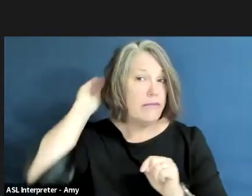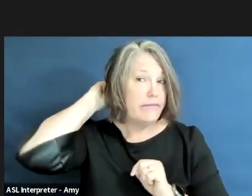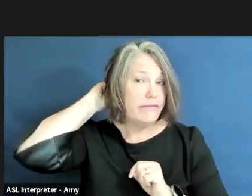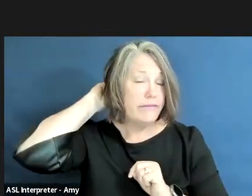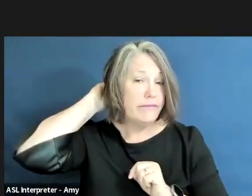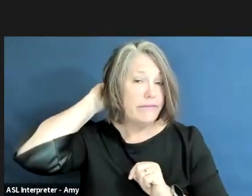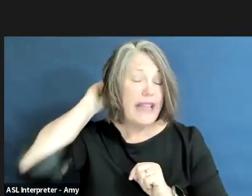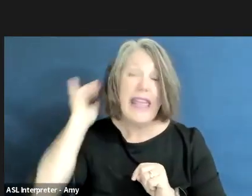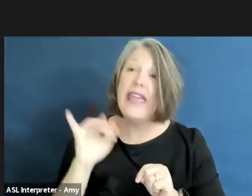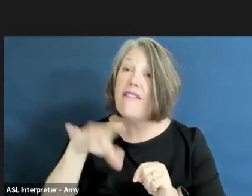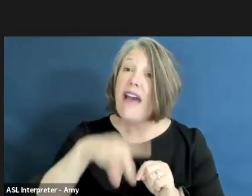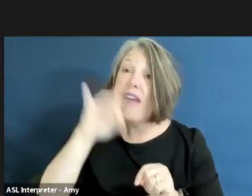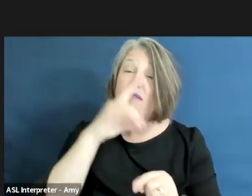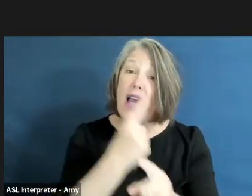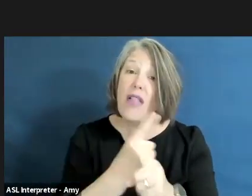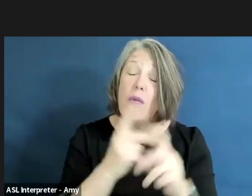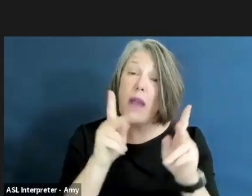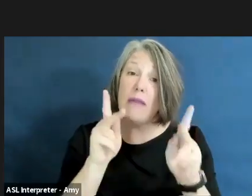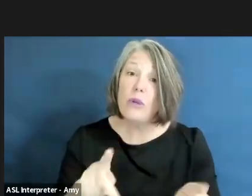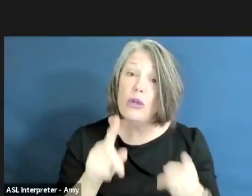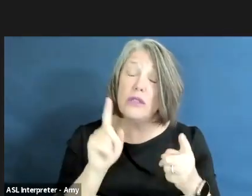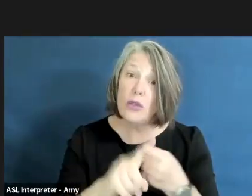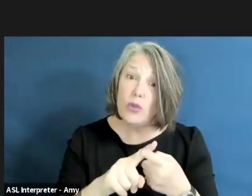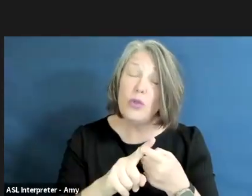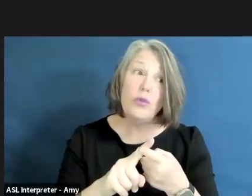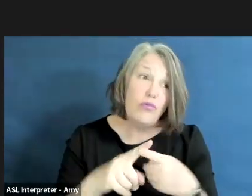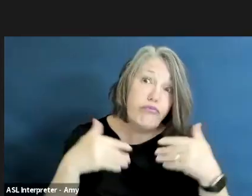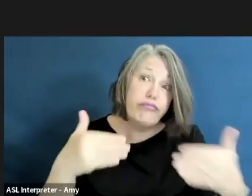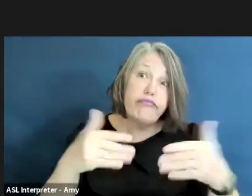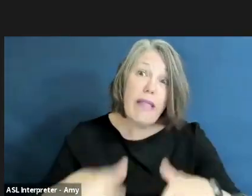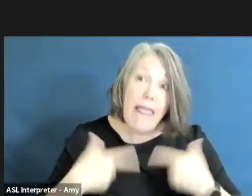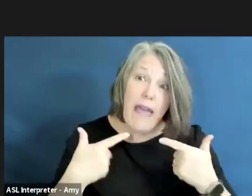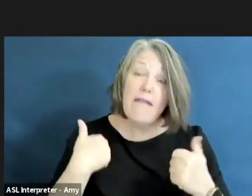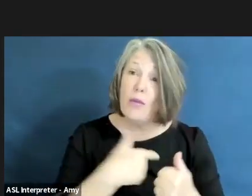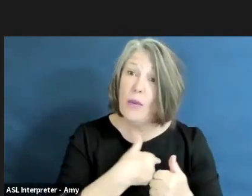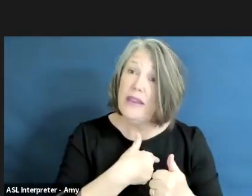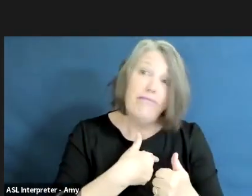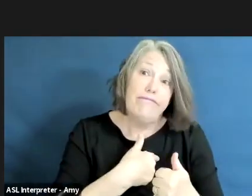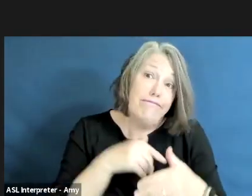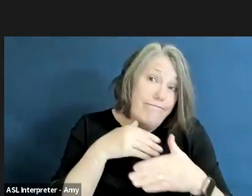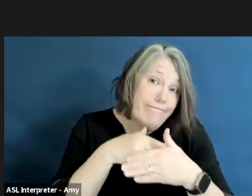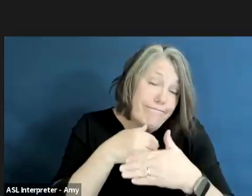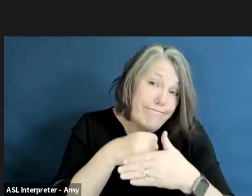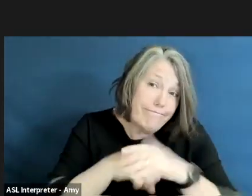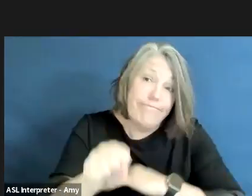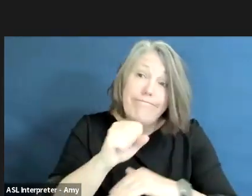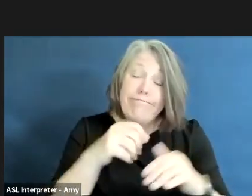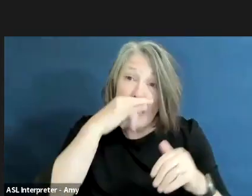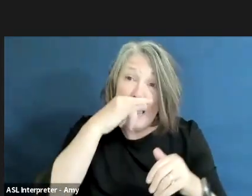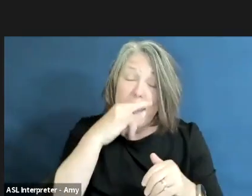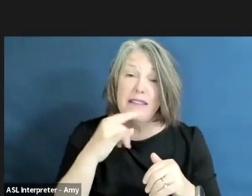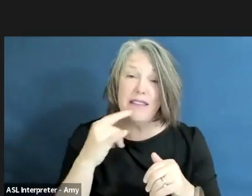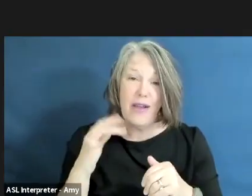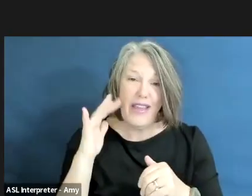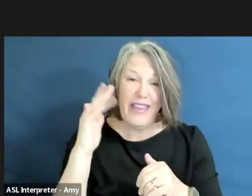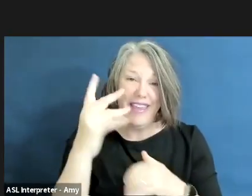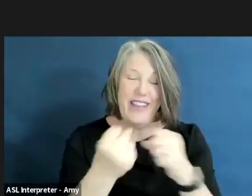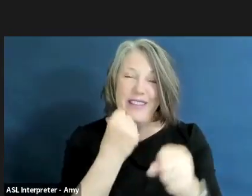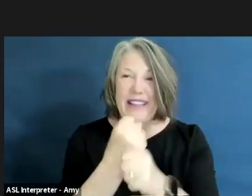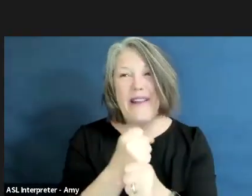the right person to build a life with, we'd have kids. So years later, I did meet the right person.